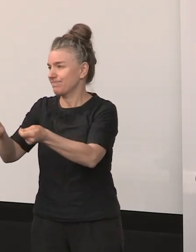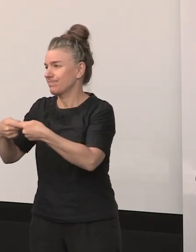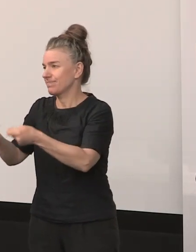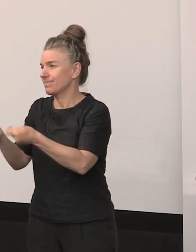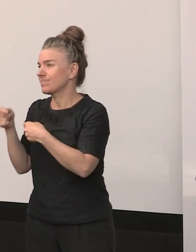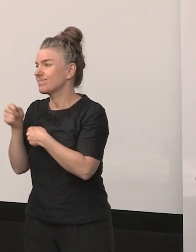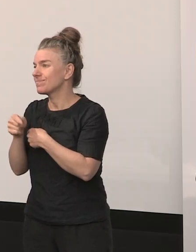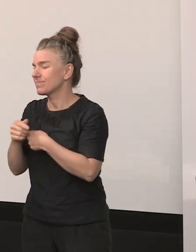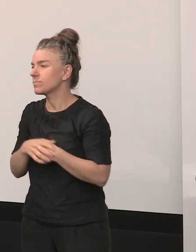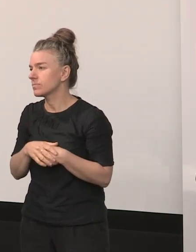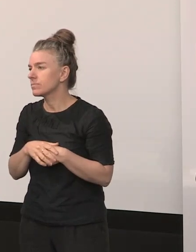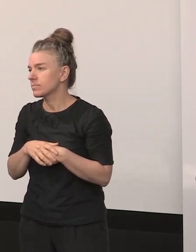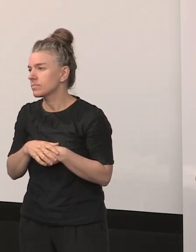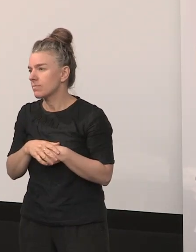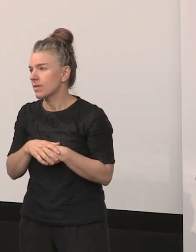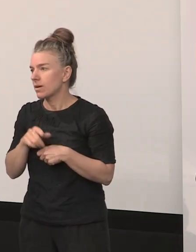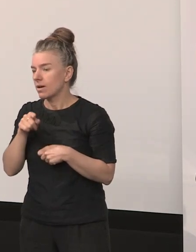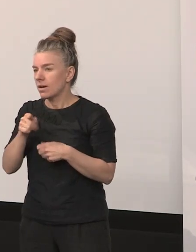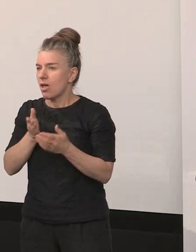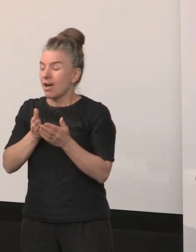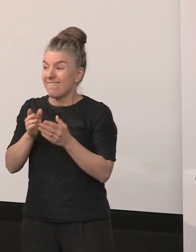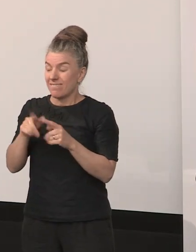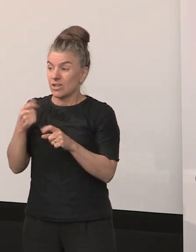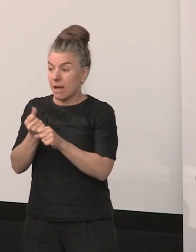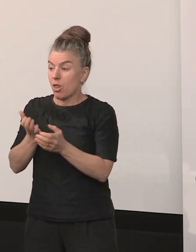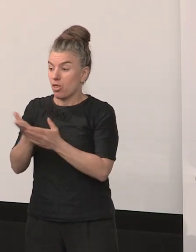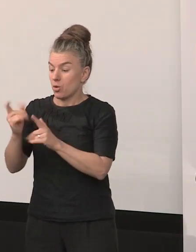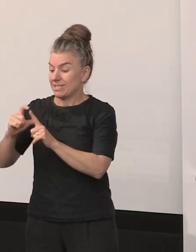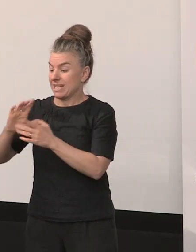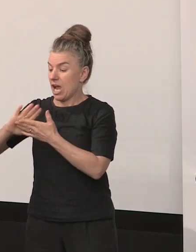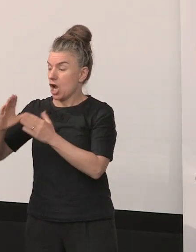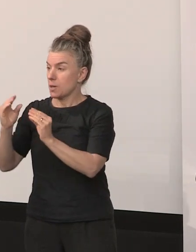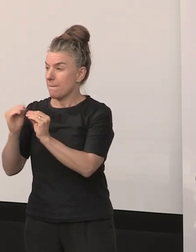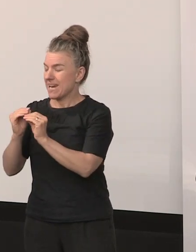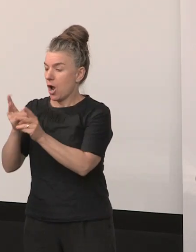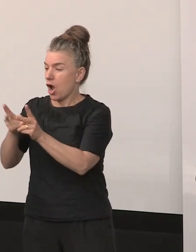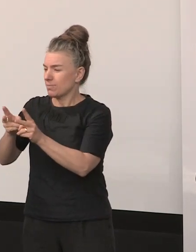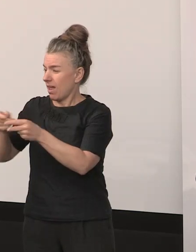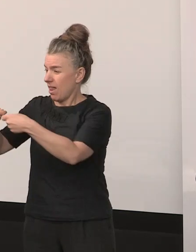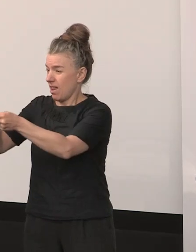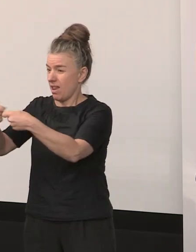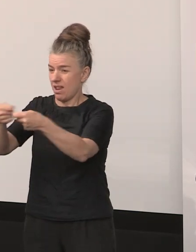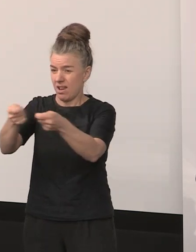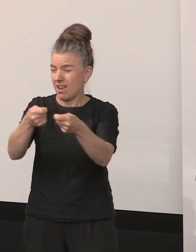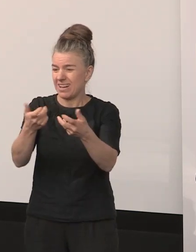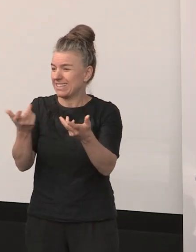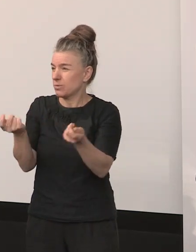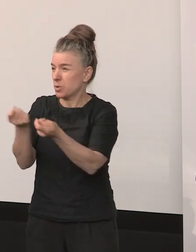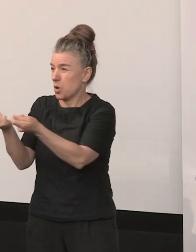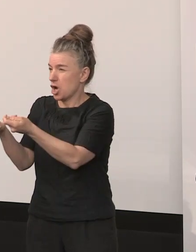became clear that the distributed sort of way that PPE was being given to staff -